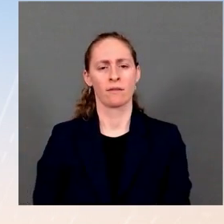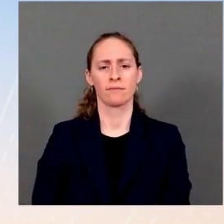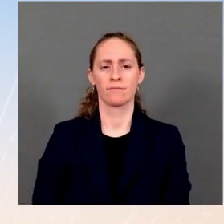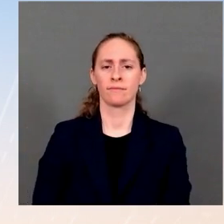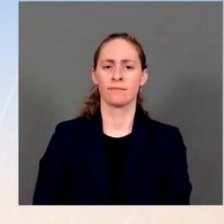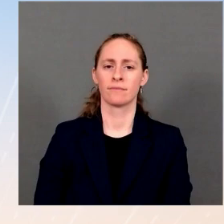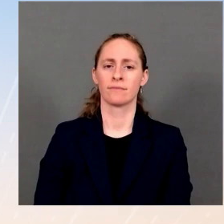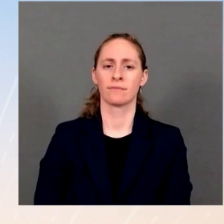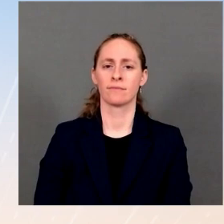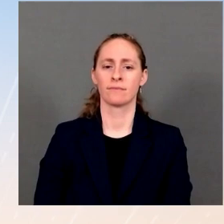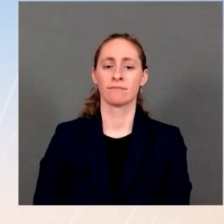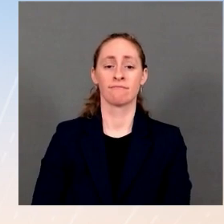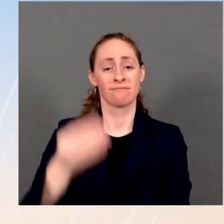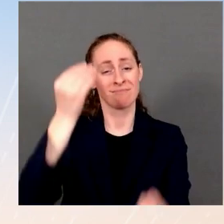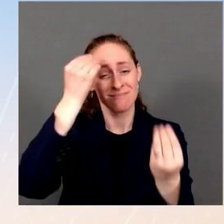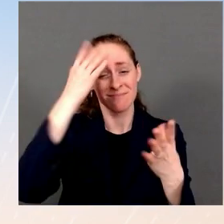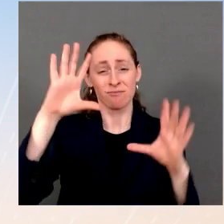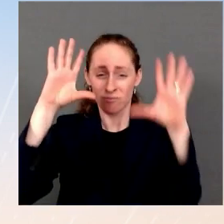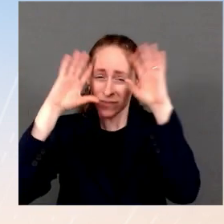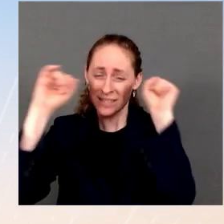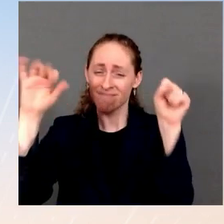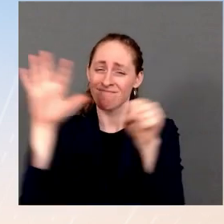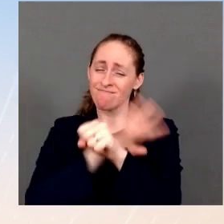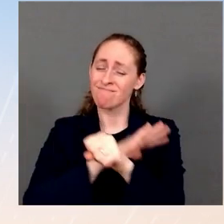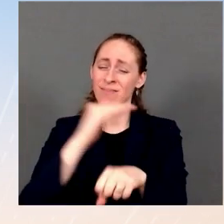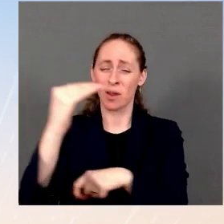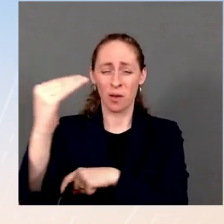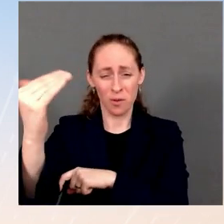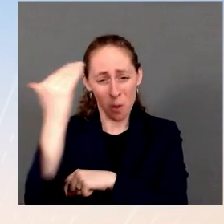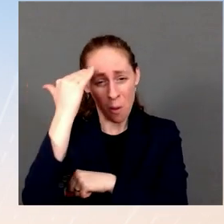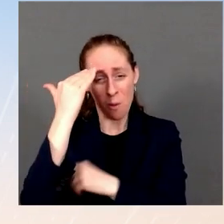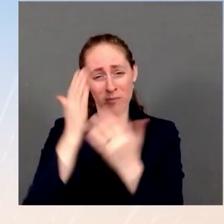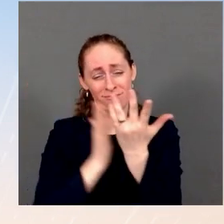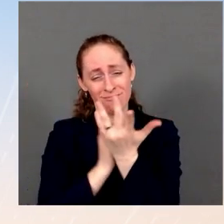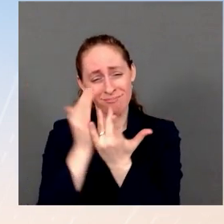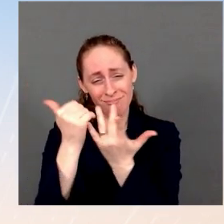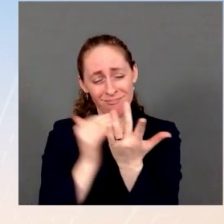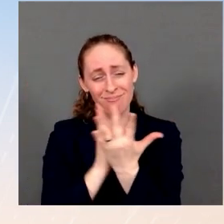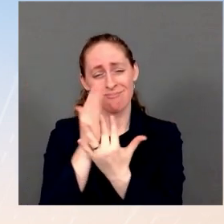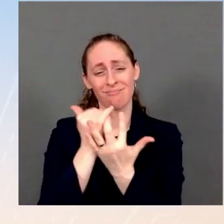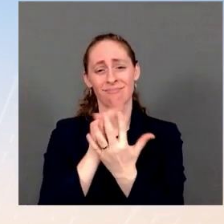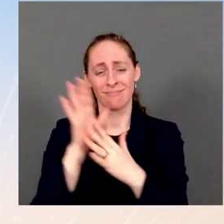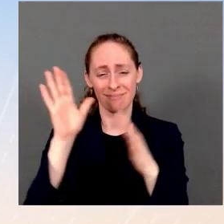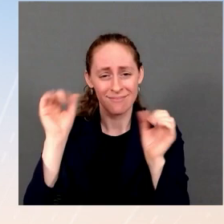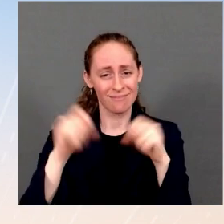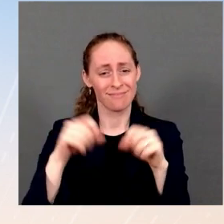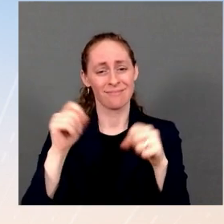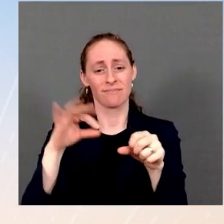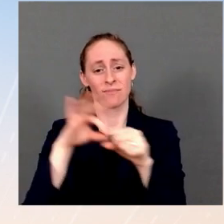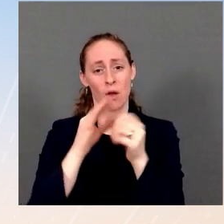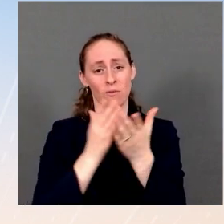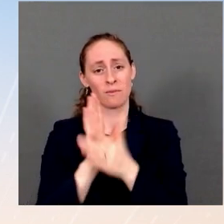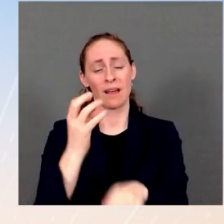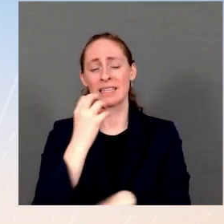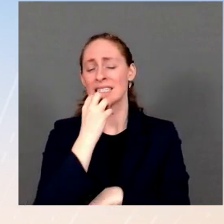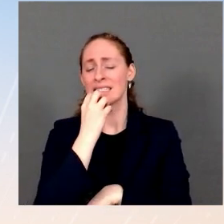of our system of government. So, that's what we've been doing. So, I don't want that to get lost. The Press: Can I follow up on -- Ms. Jean-Pierre: I'll get to you in a second, April.